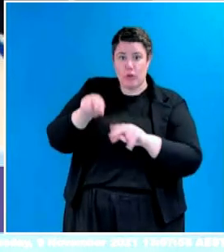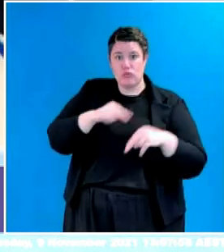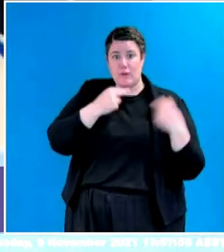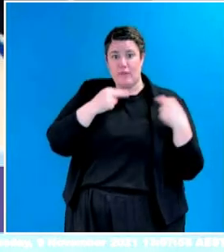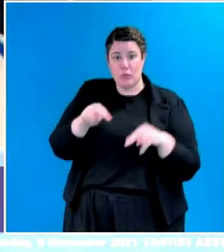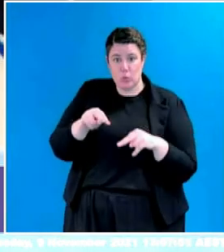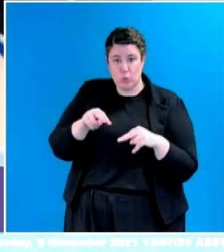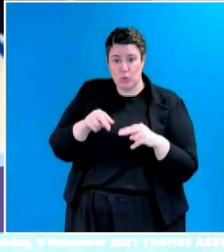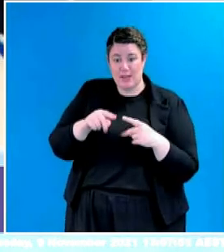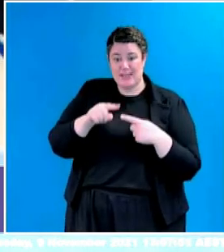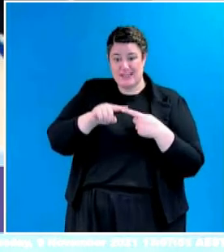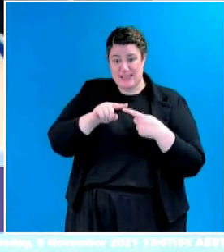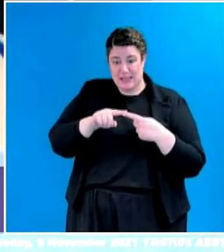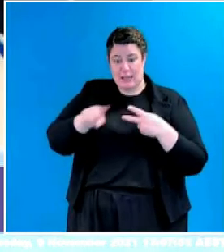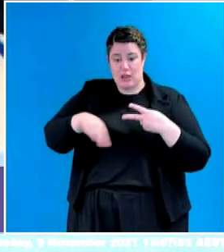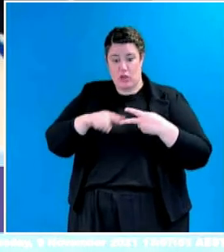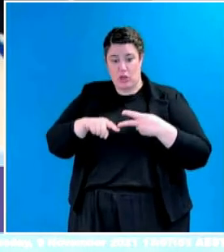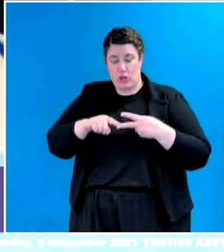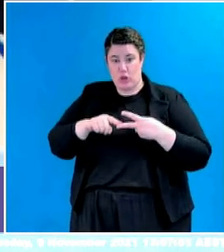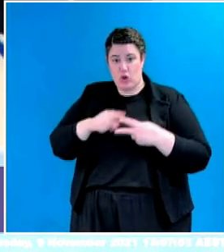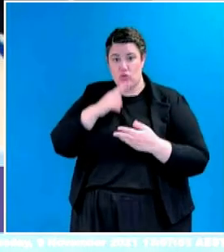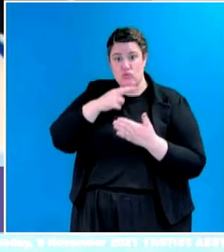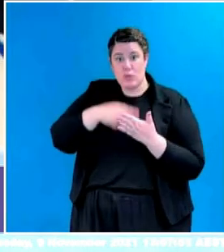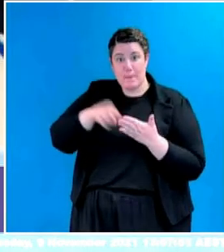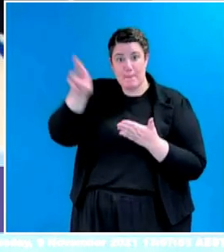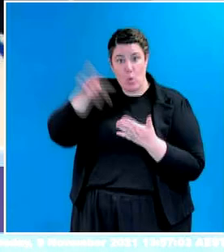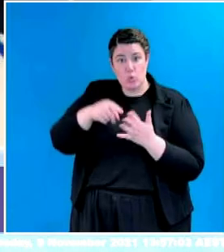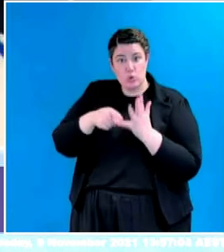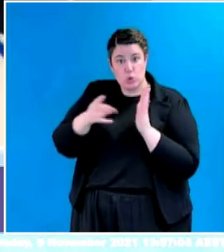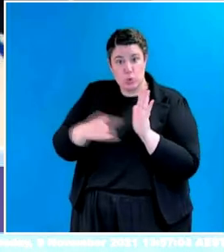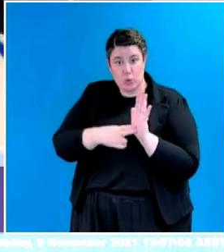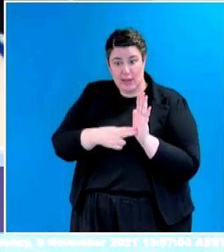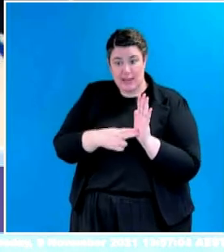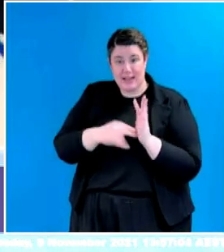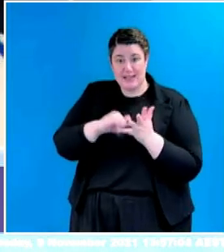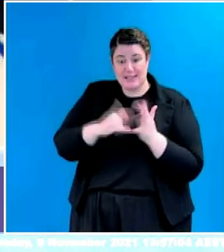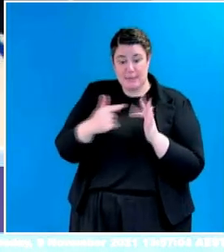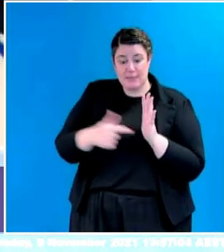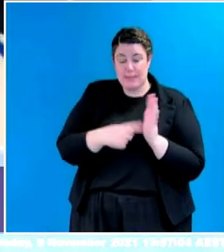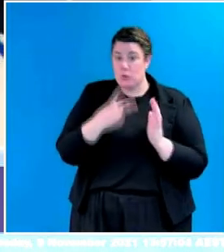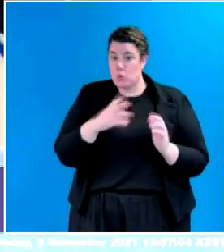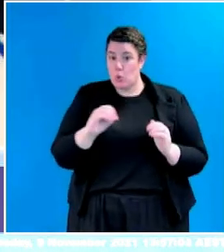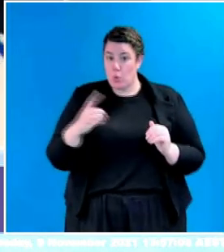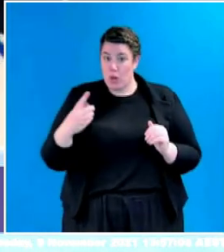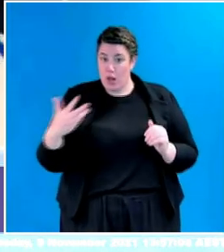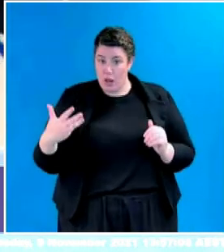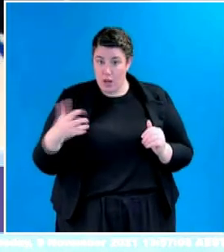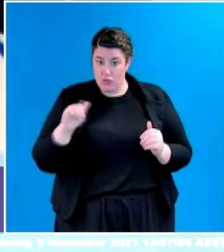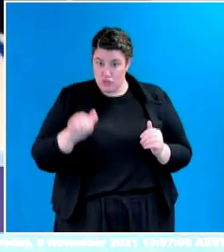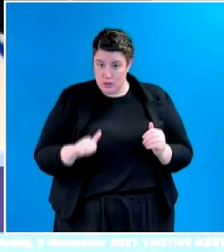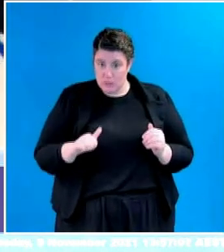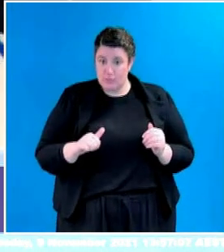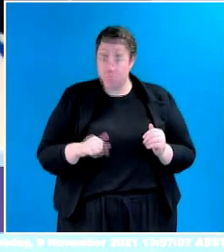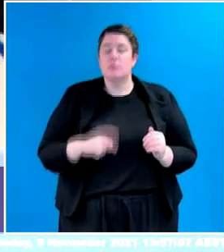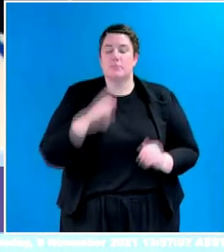and Third Periodic Reports in September 2019? That's correct.